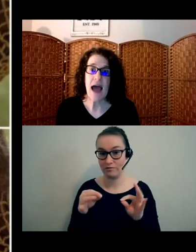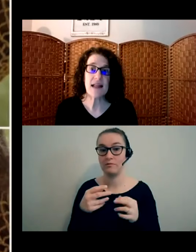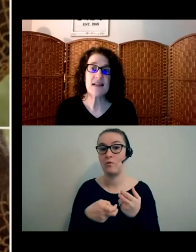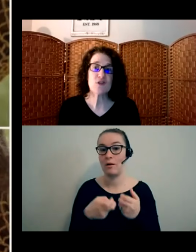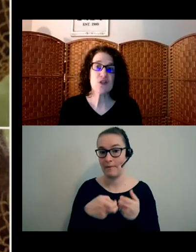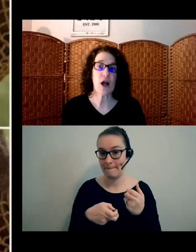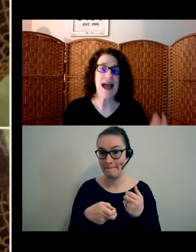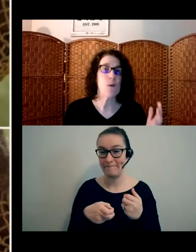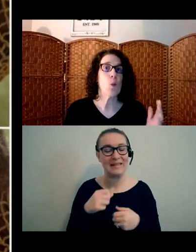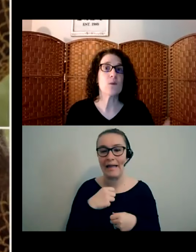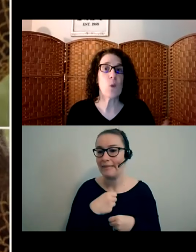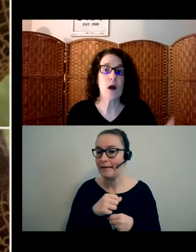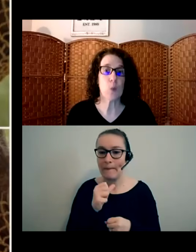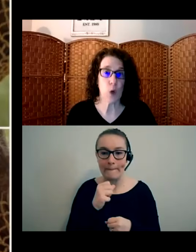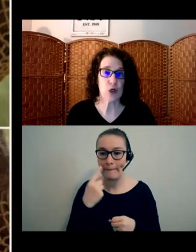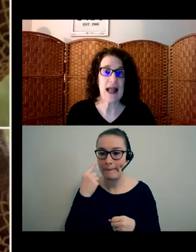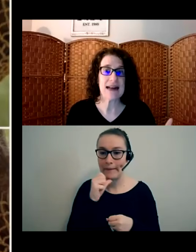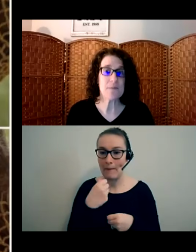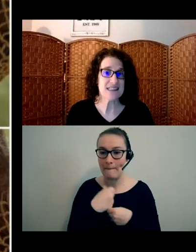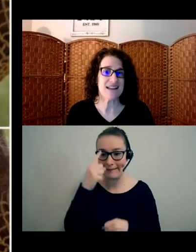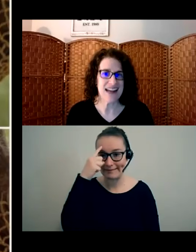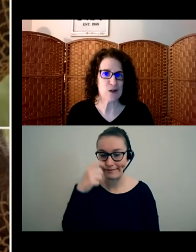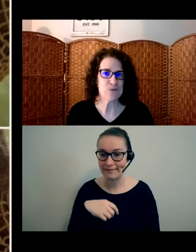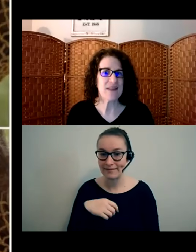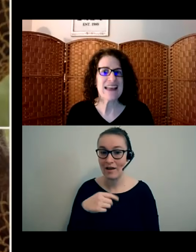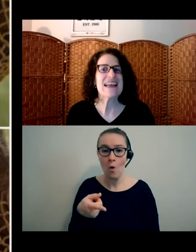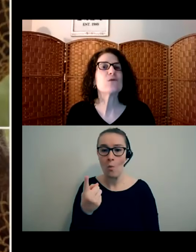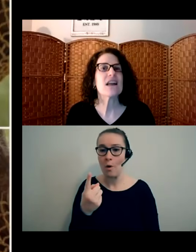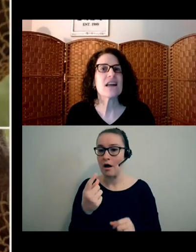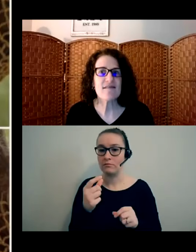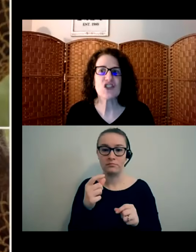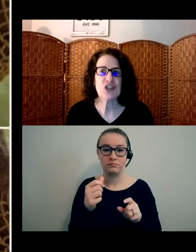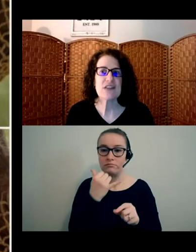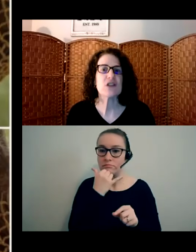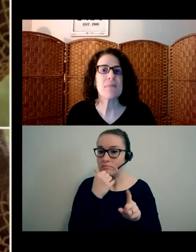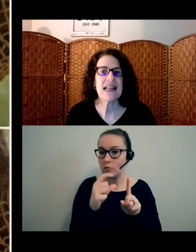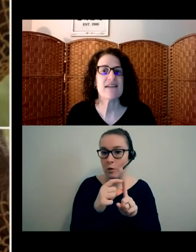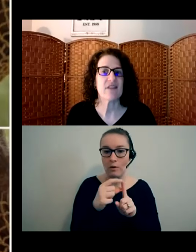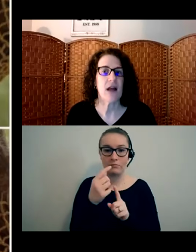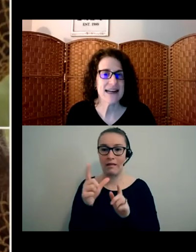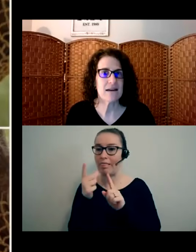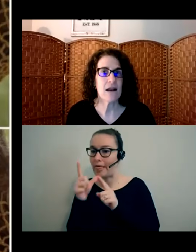A line of a song has one wrong word and a missing letter. It was enough to change the meaning of the line.